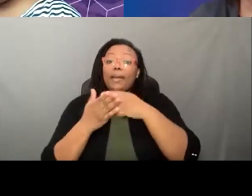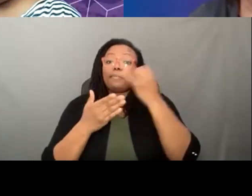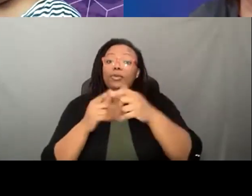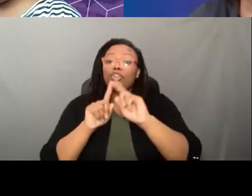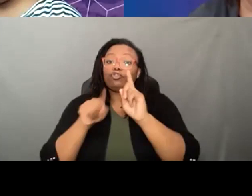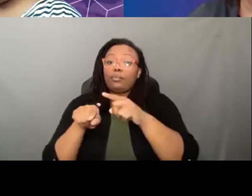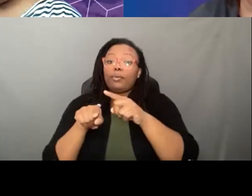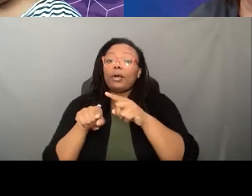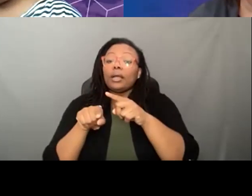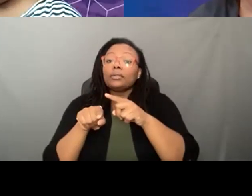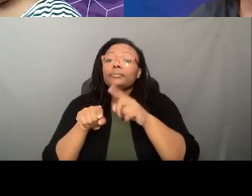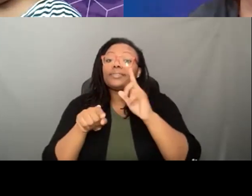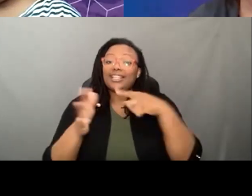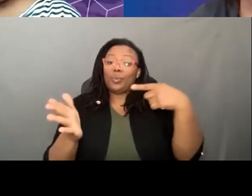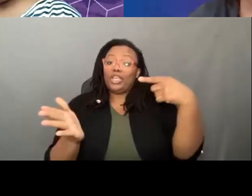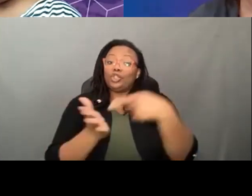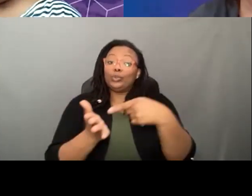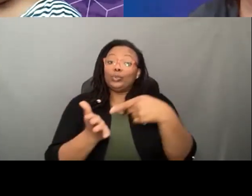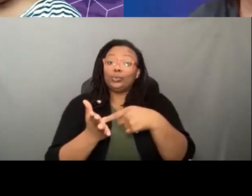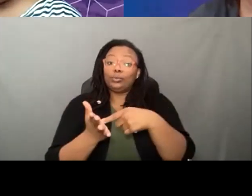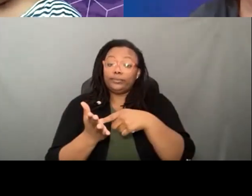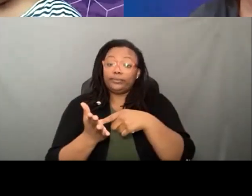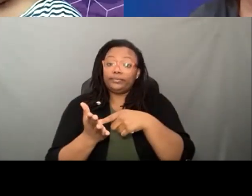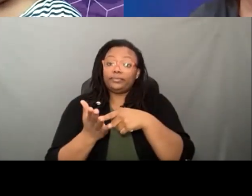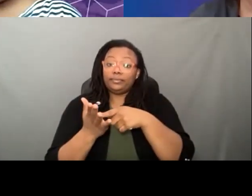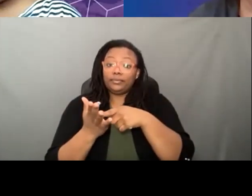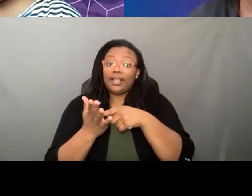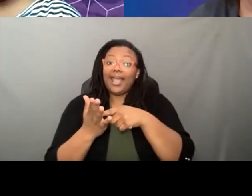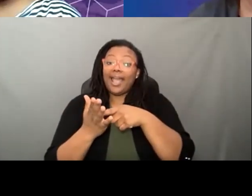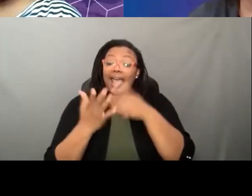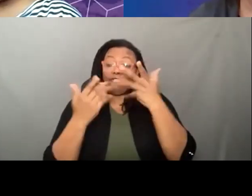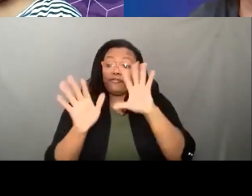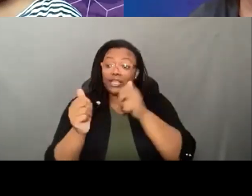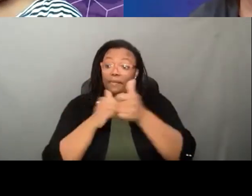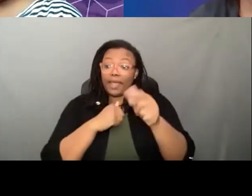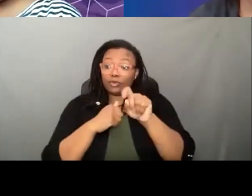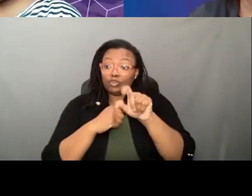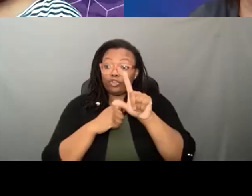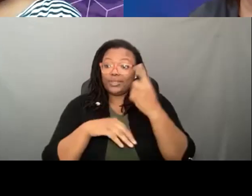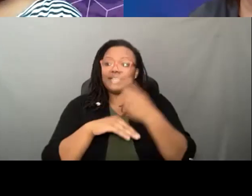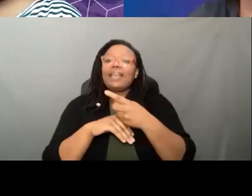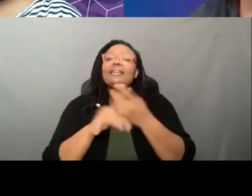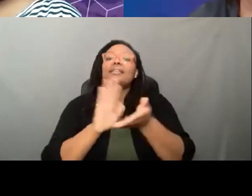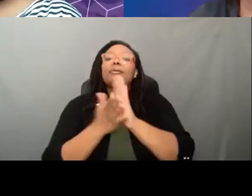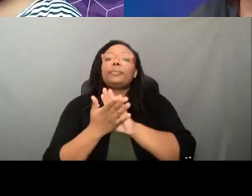That is when it is due. After that 120-day period, it then becomes overdue.